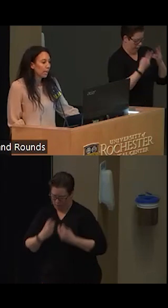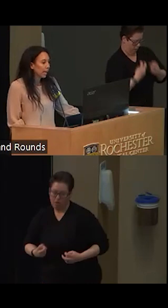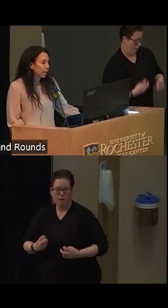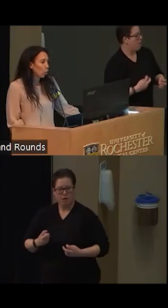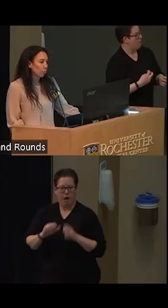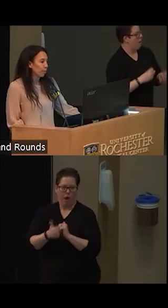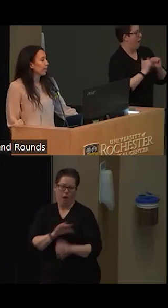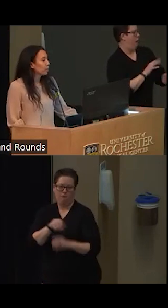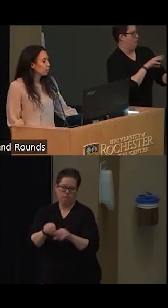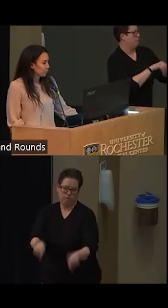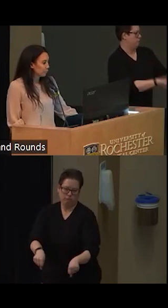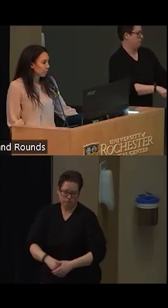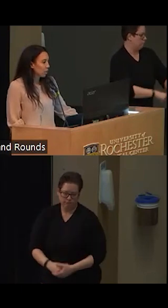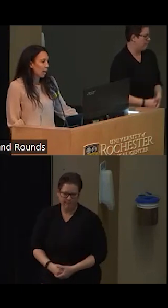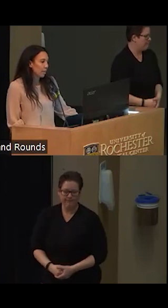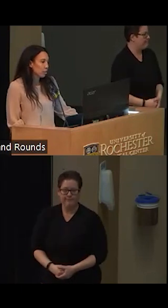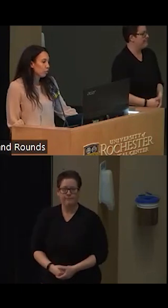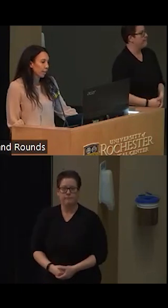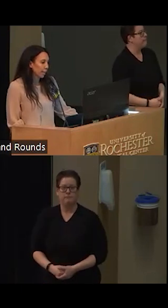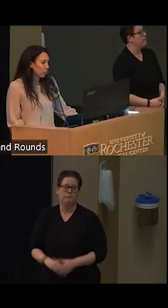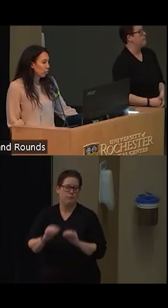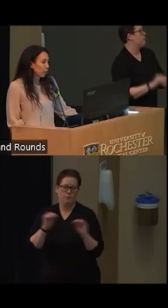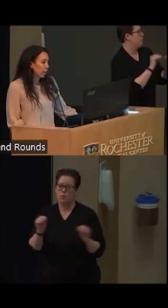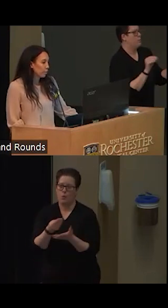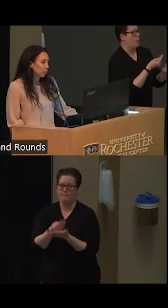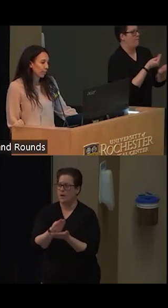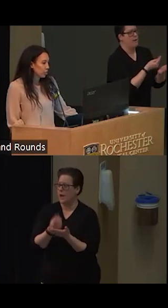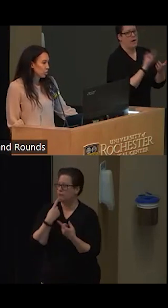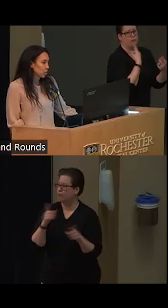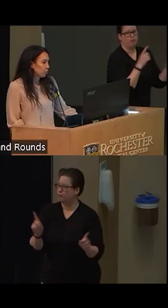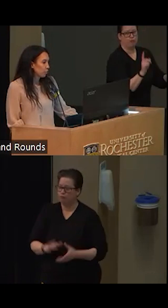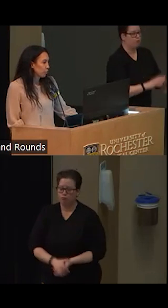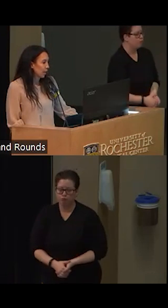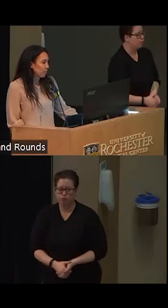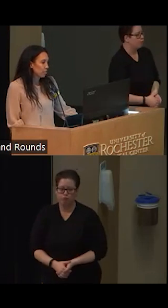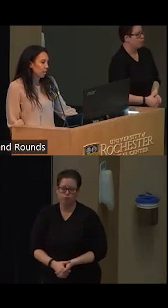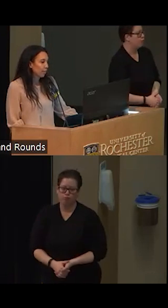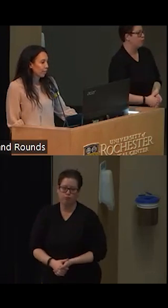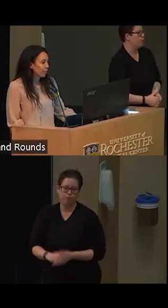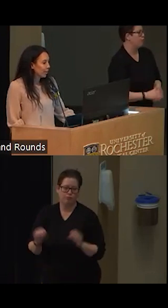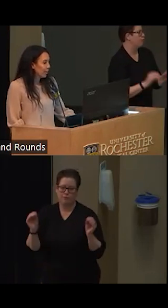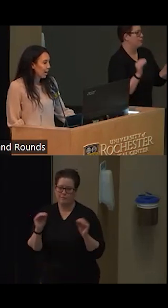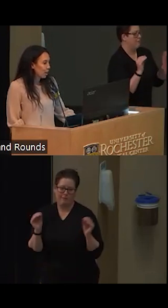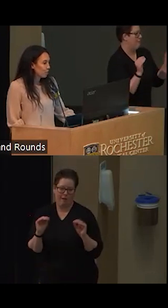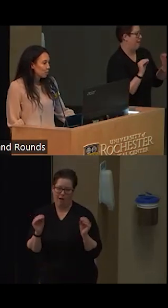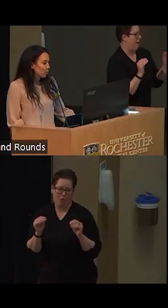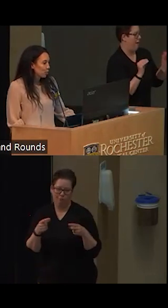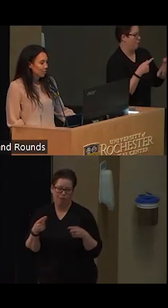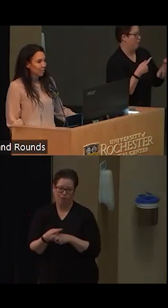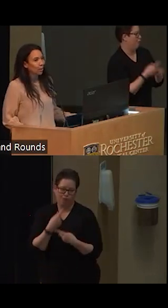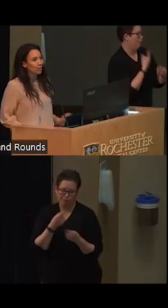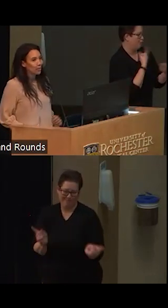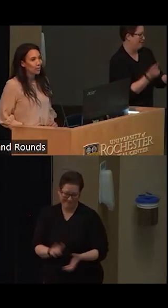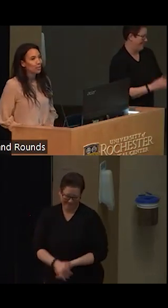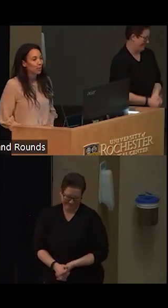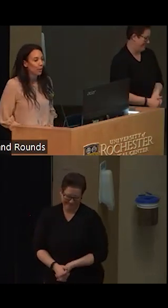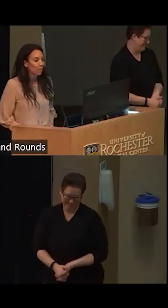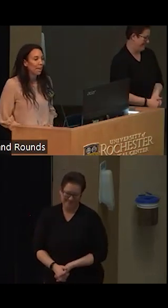incorporated I have no Financial relationships I have nothing to disclose so we're going to begin